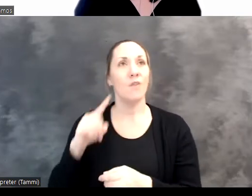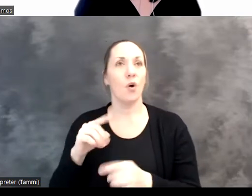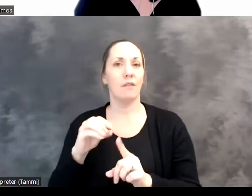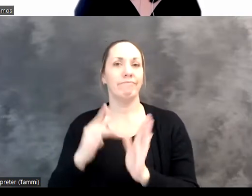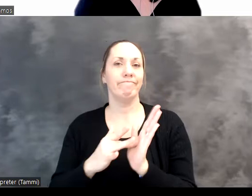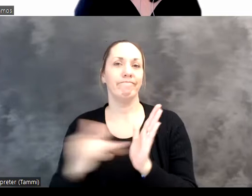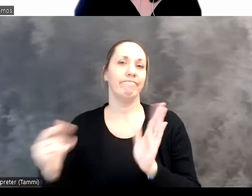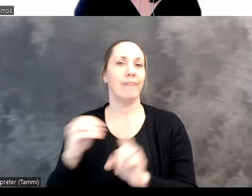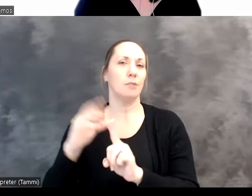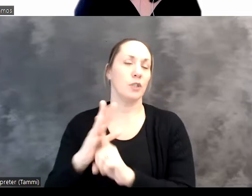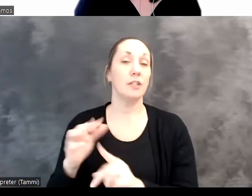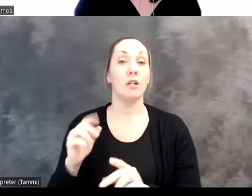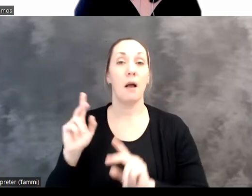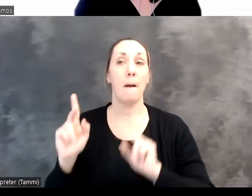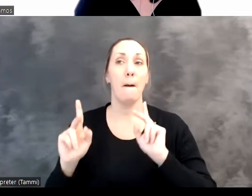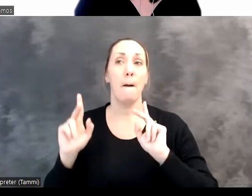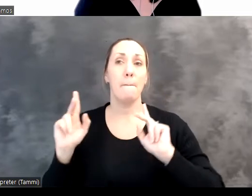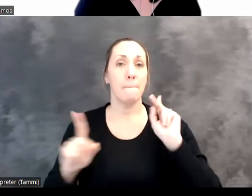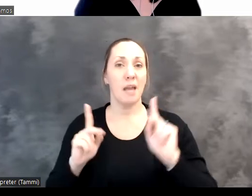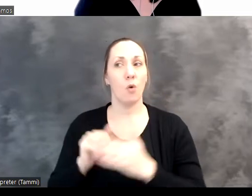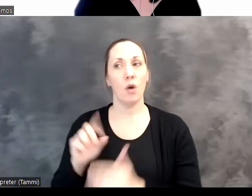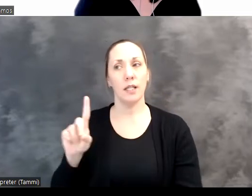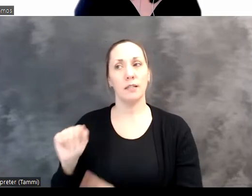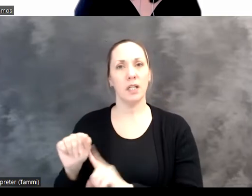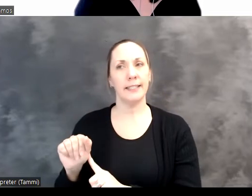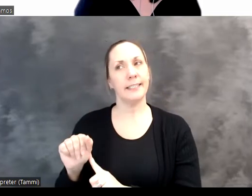as I think you had mentioned, Khar, thank